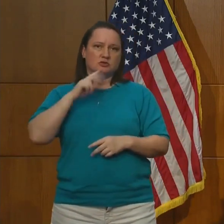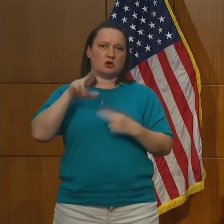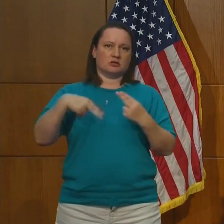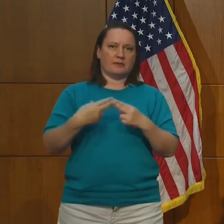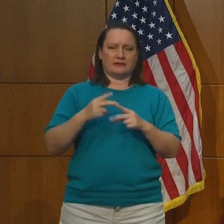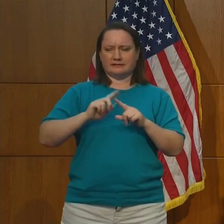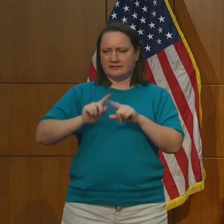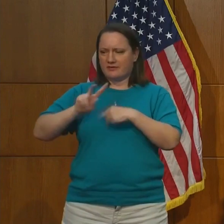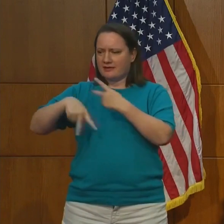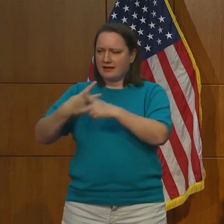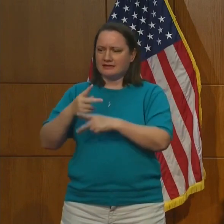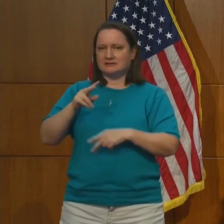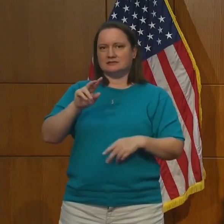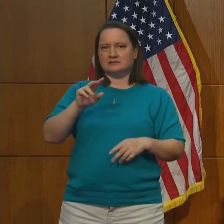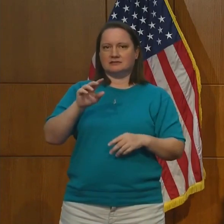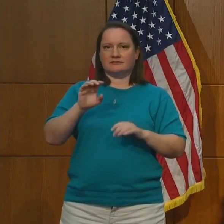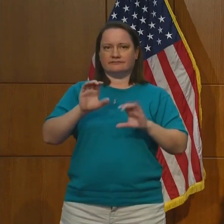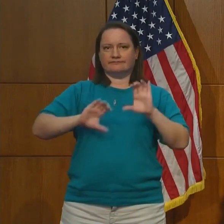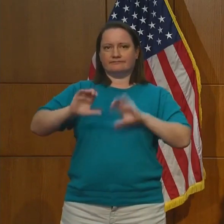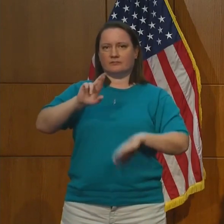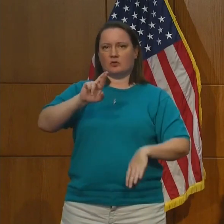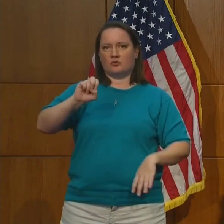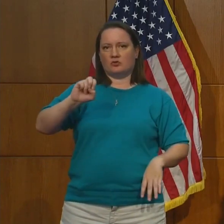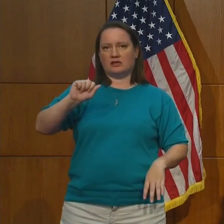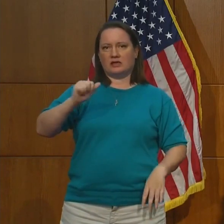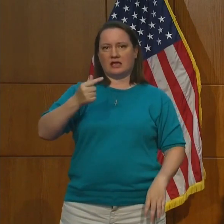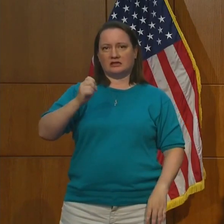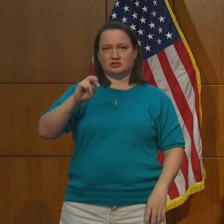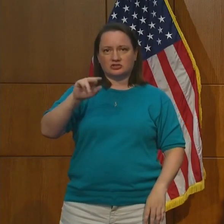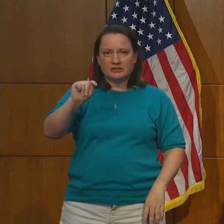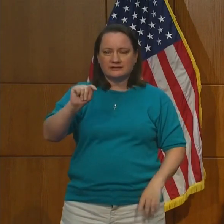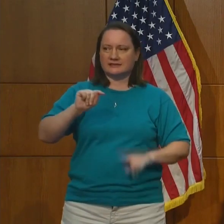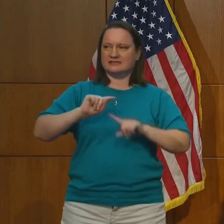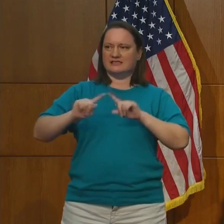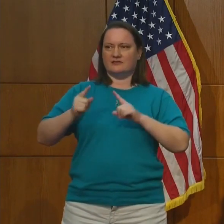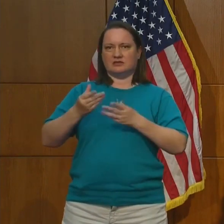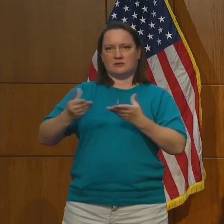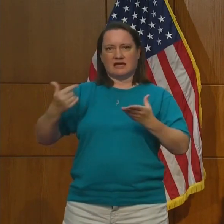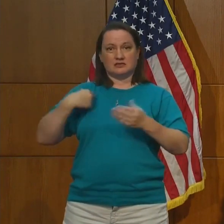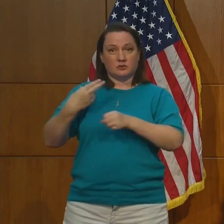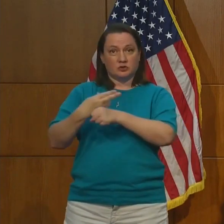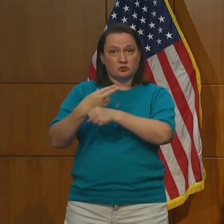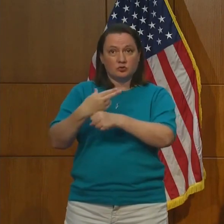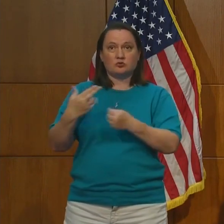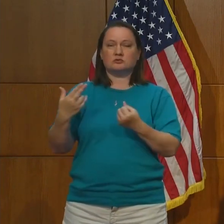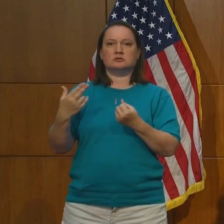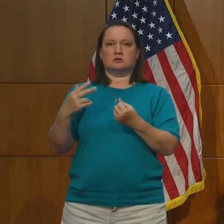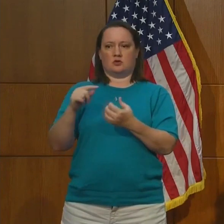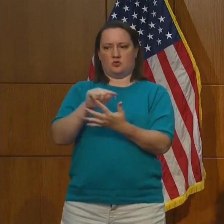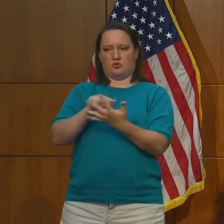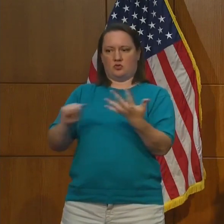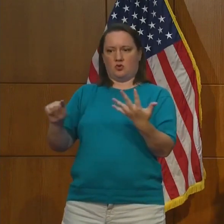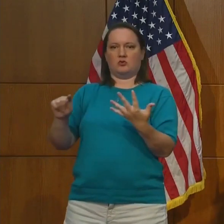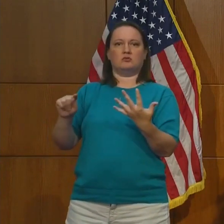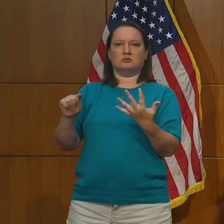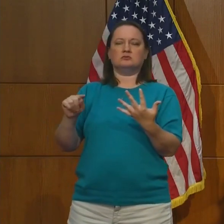HE TEAM IT MAKES IT SO MUCH MORE. WHEN DON'T HAVE A RESULTS. OF WE TALKED ABOUT. AND SO NOT